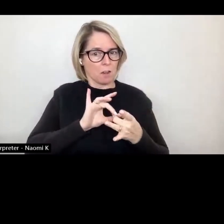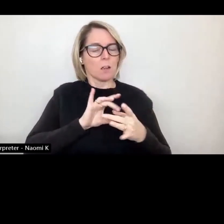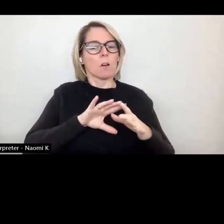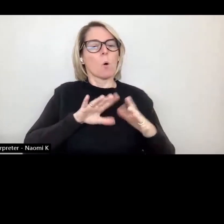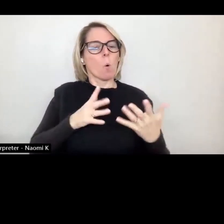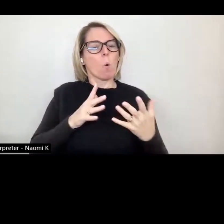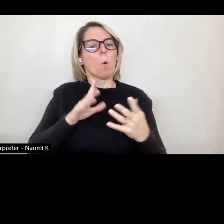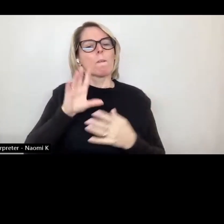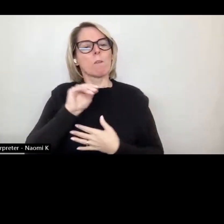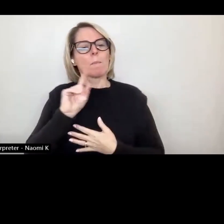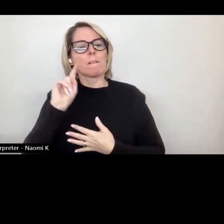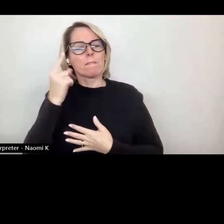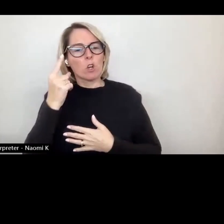Intake is where